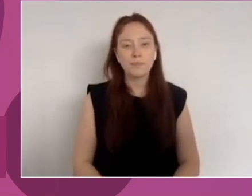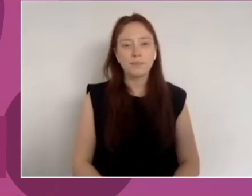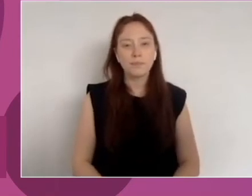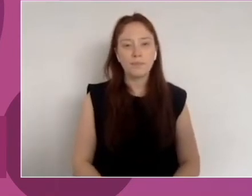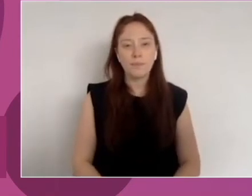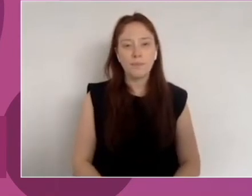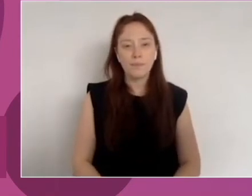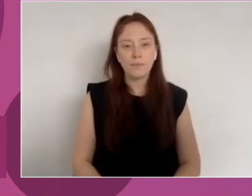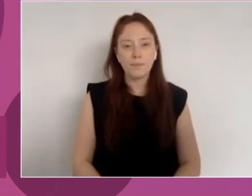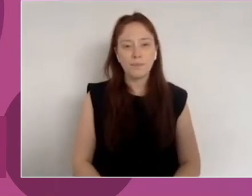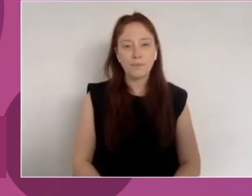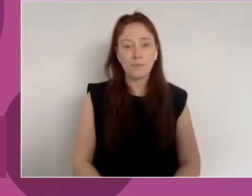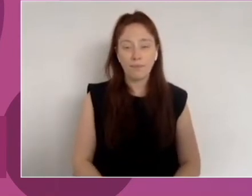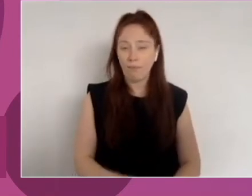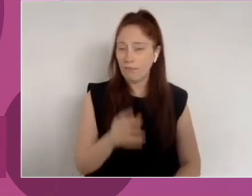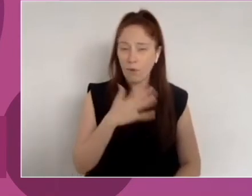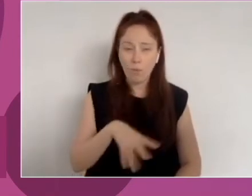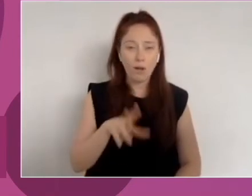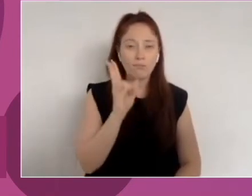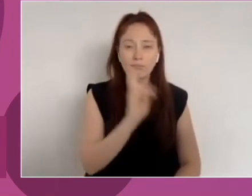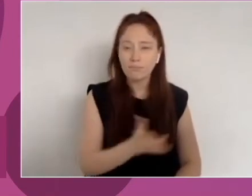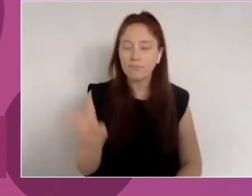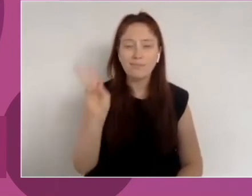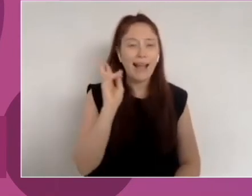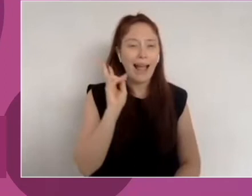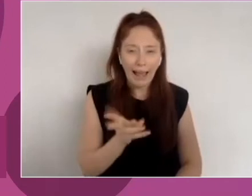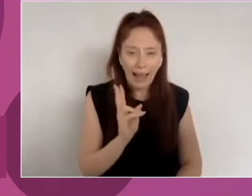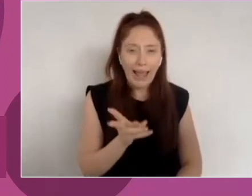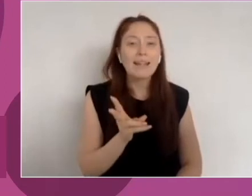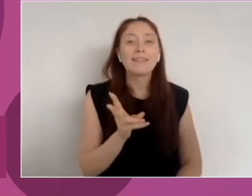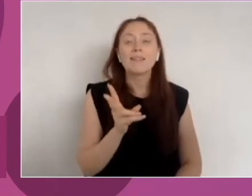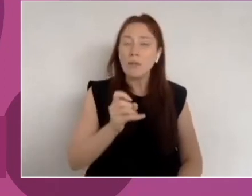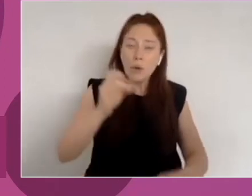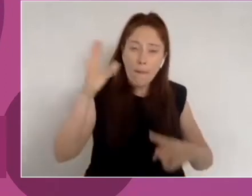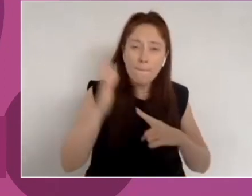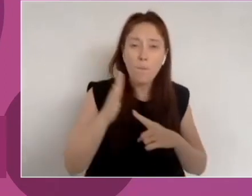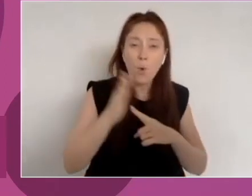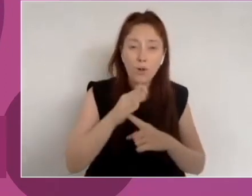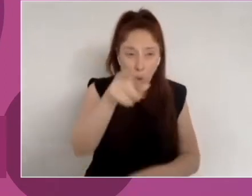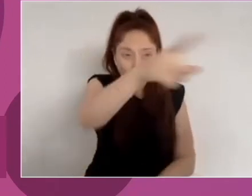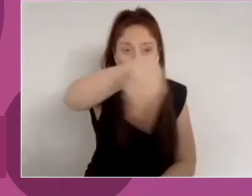can I again reiterate just the importance of the contribution that you do need to make. We've